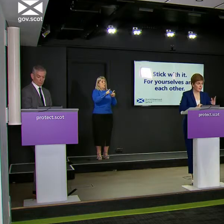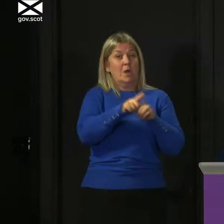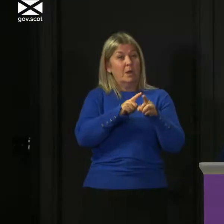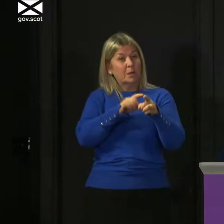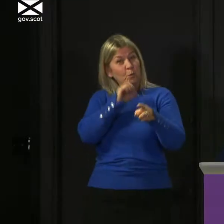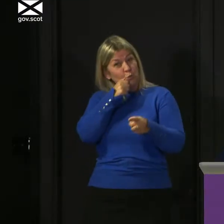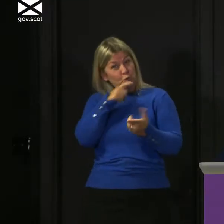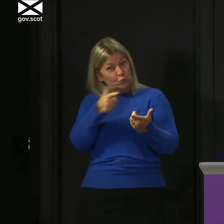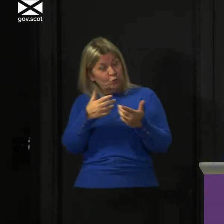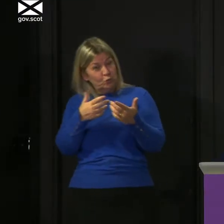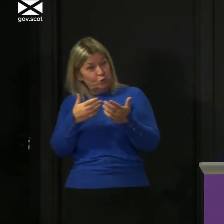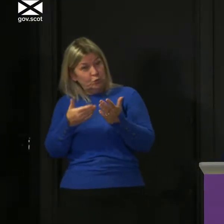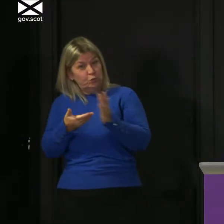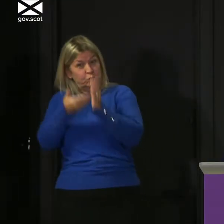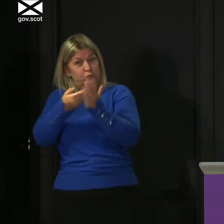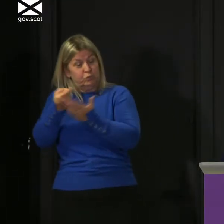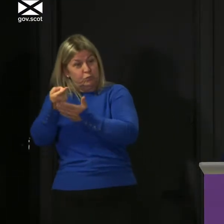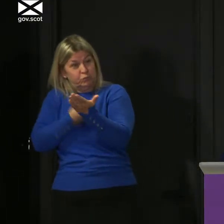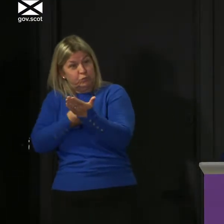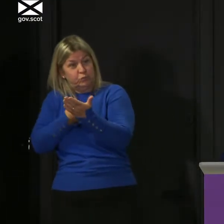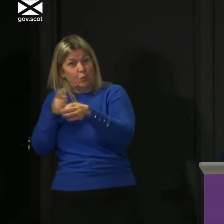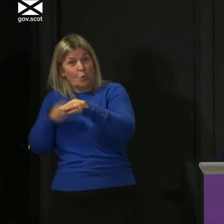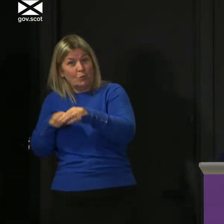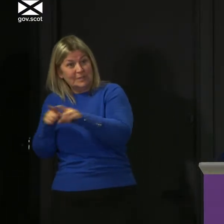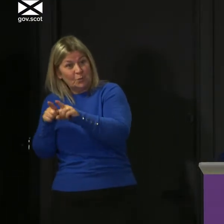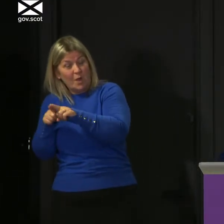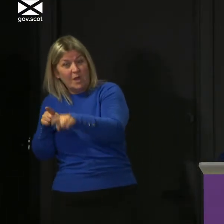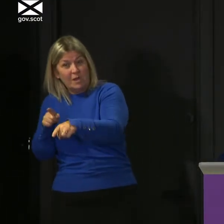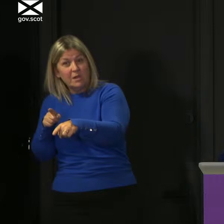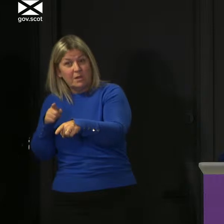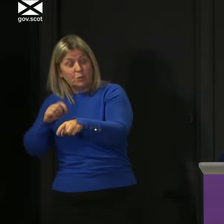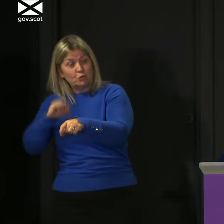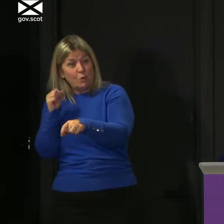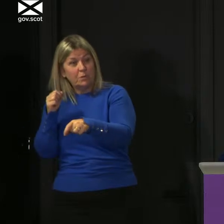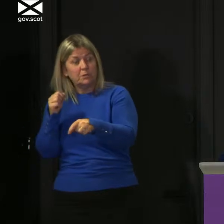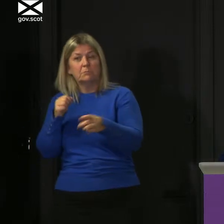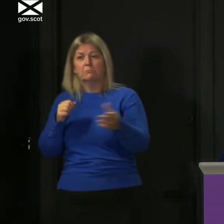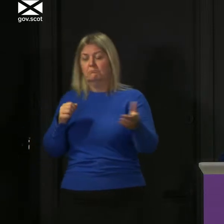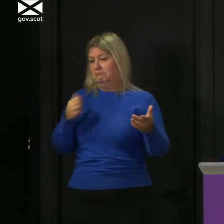I've not seen the comments of the Welsh Government. I will in the context of